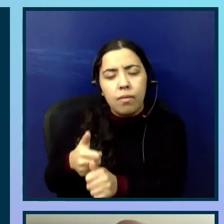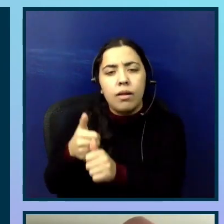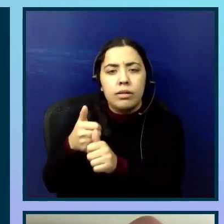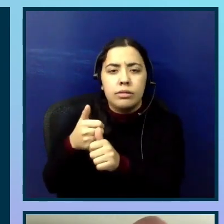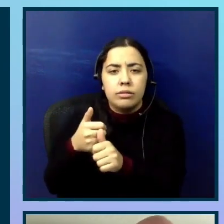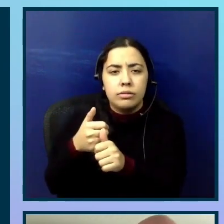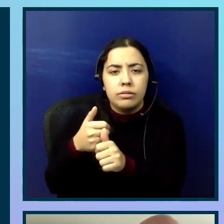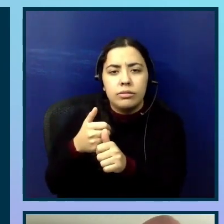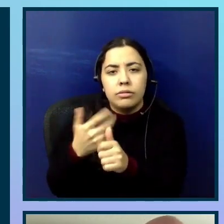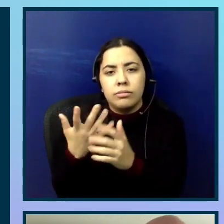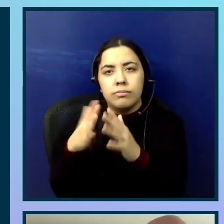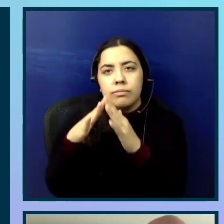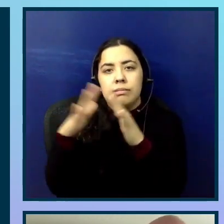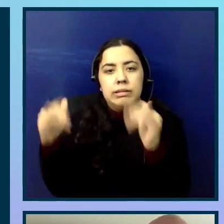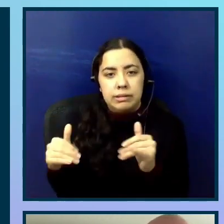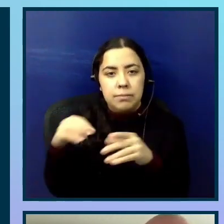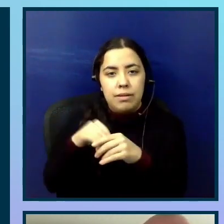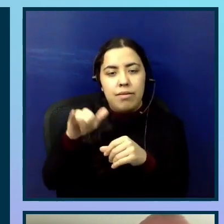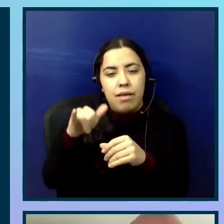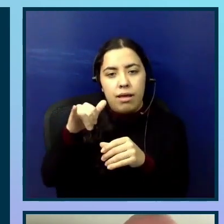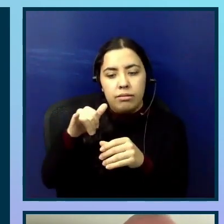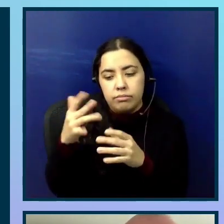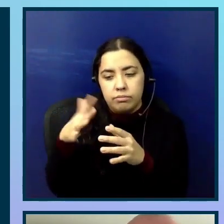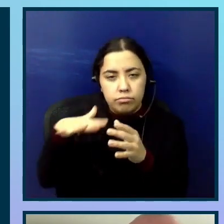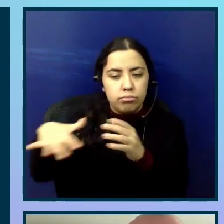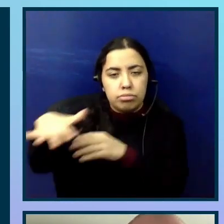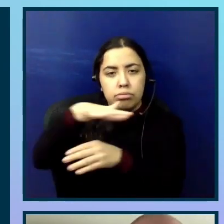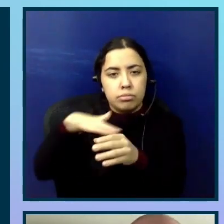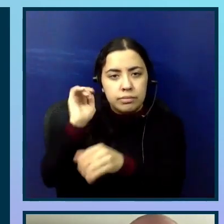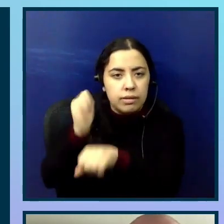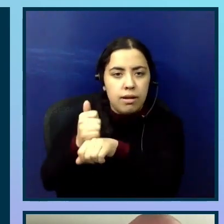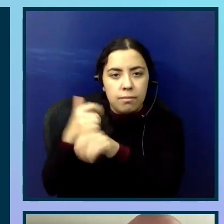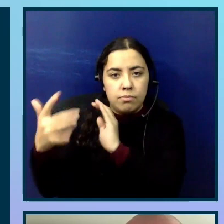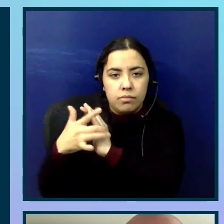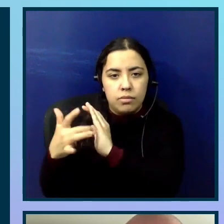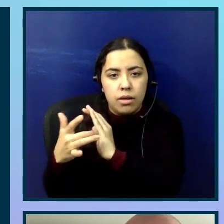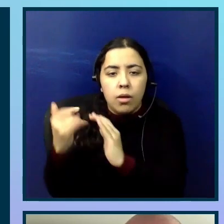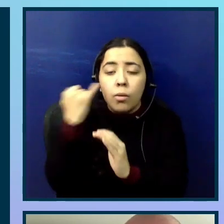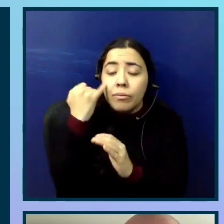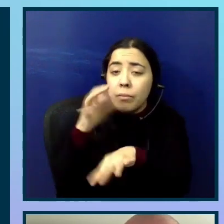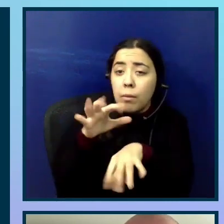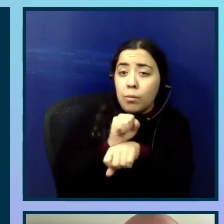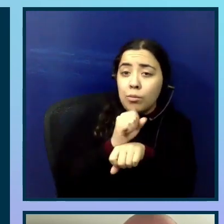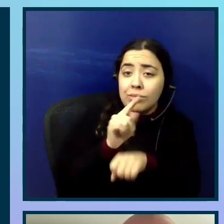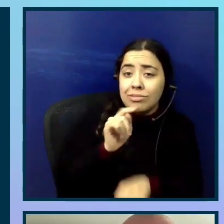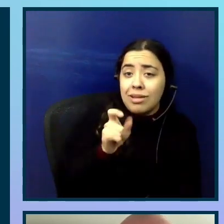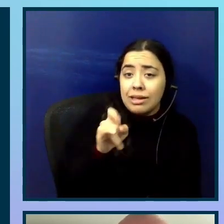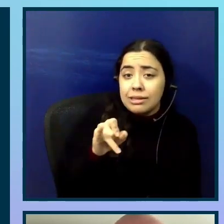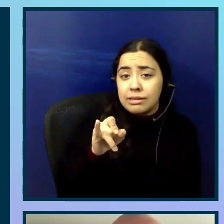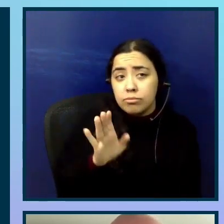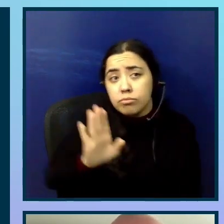You have, it's about booking a taxi. And this is something Jamie also, Jamie Knight talked about before,